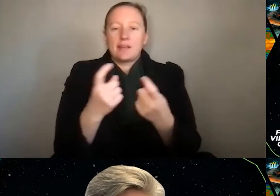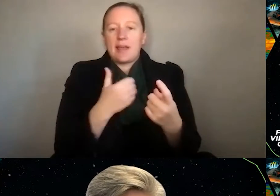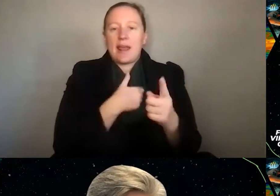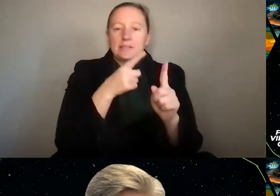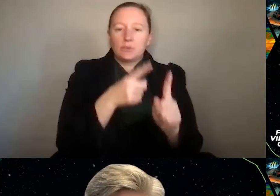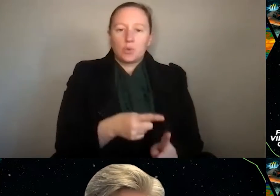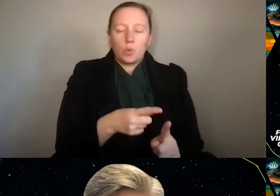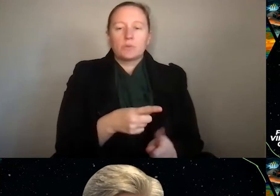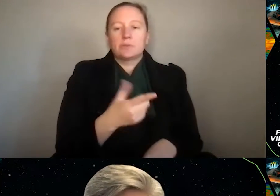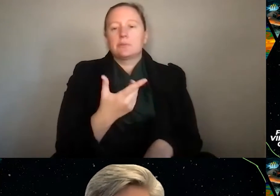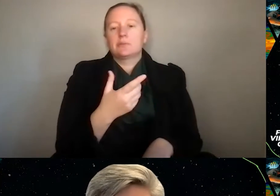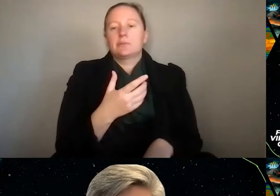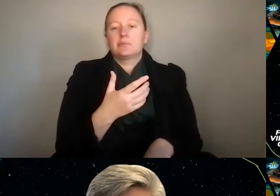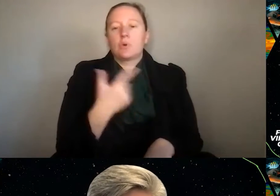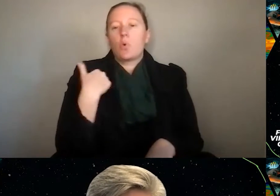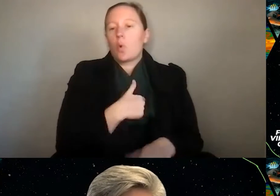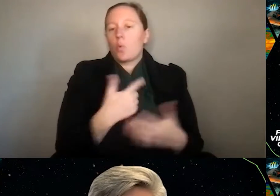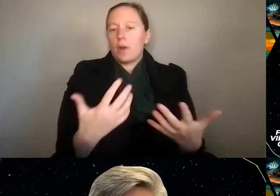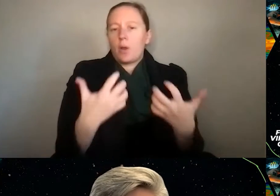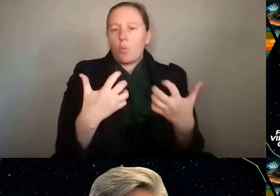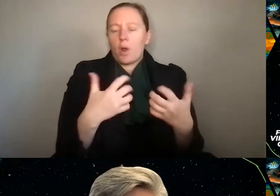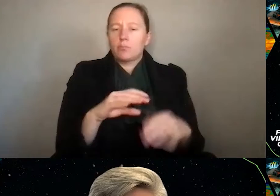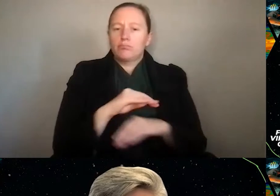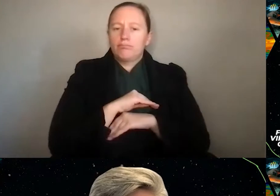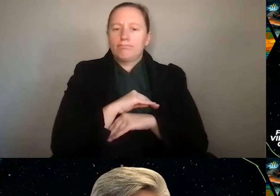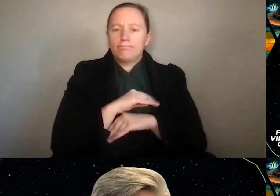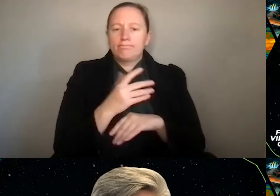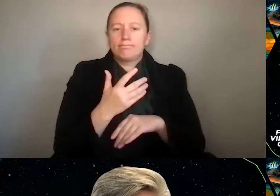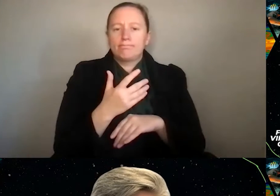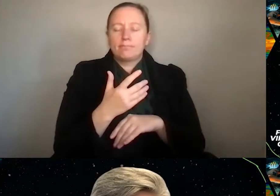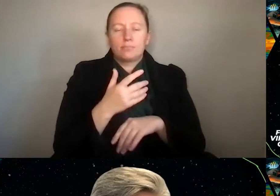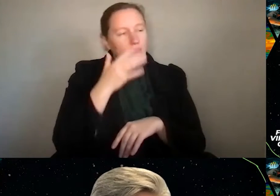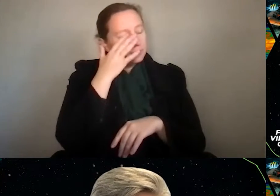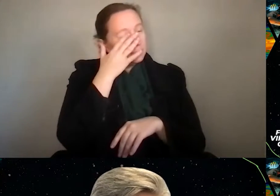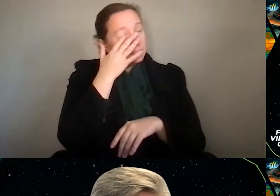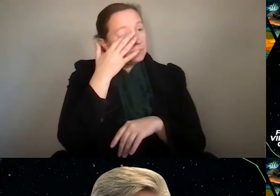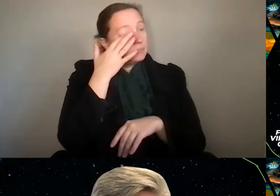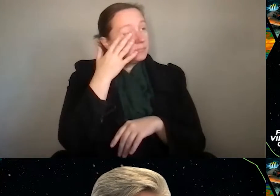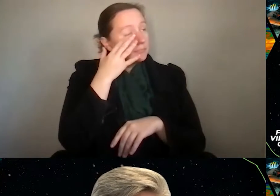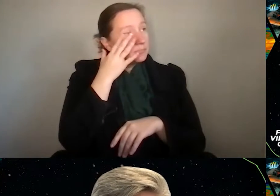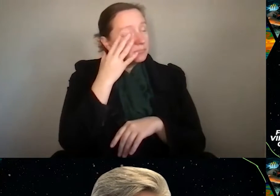objective and missions that we're trying to reach. If you put forth